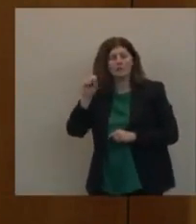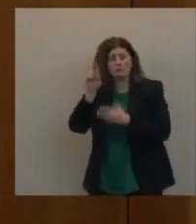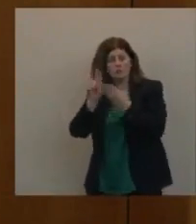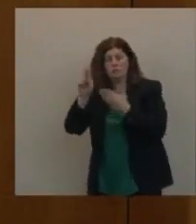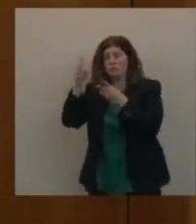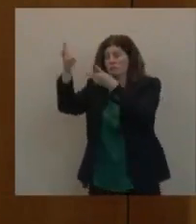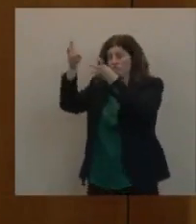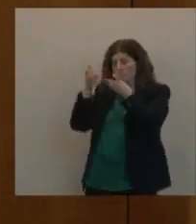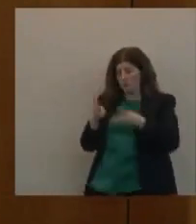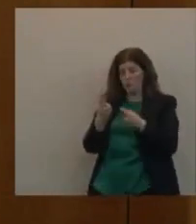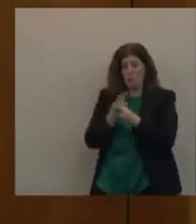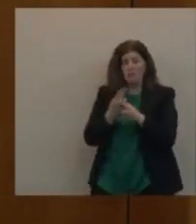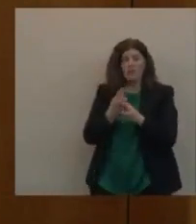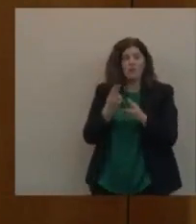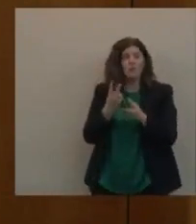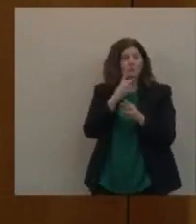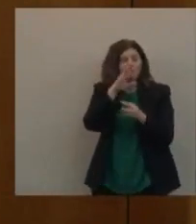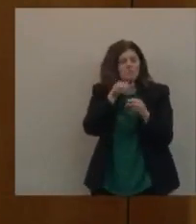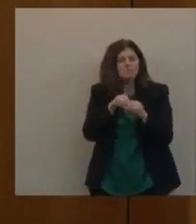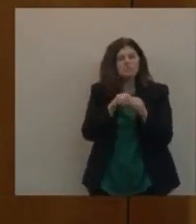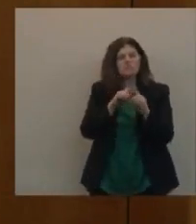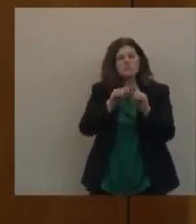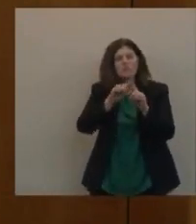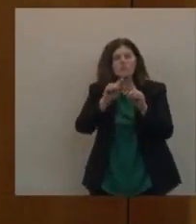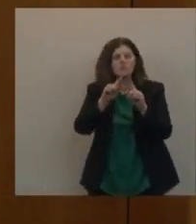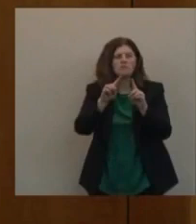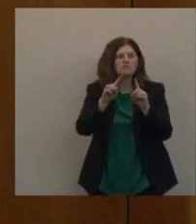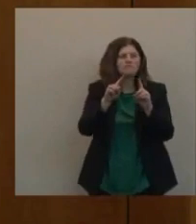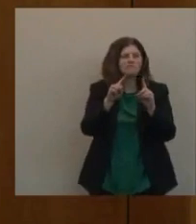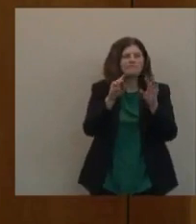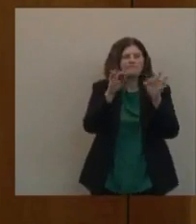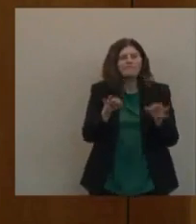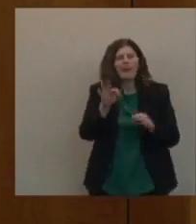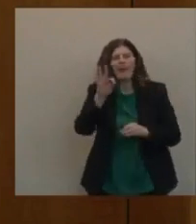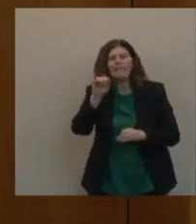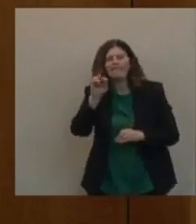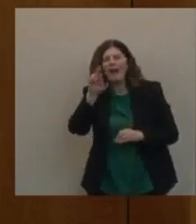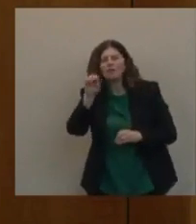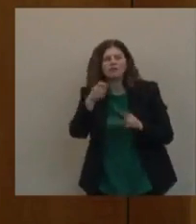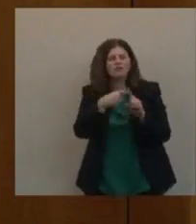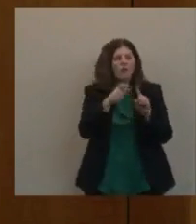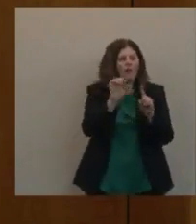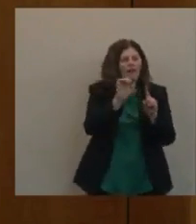WE HAVE WORKED WITH A DATABASE FROM JOHNS HOPKINS TO PUT THE HEALTH STATUS OF PEOPLE IN EVERY COUNTY IN THE MODEL.